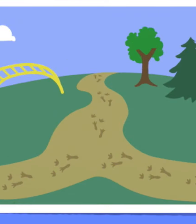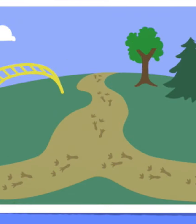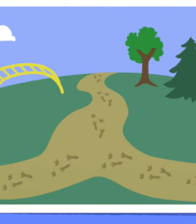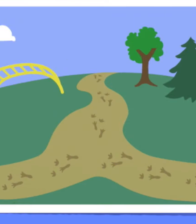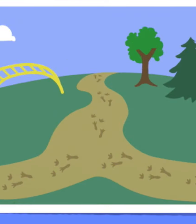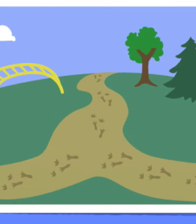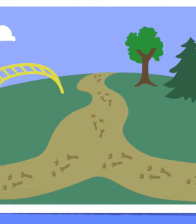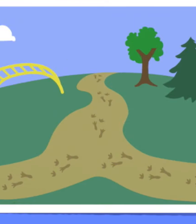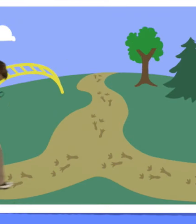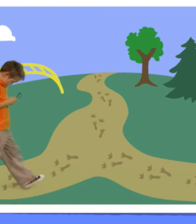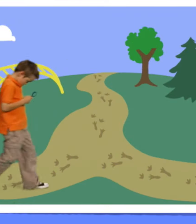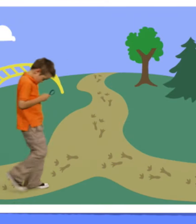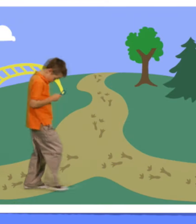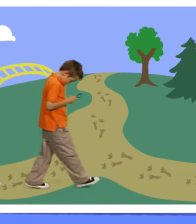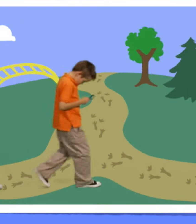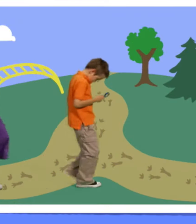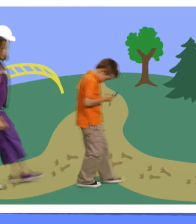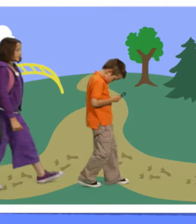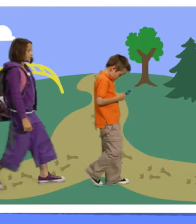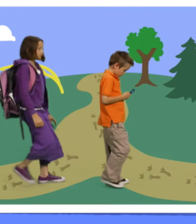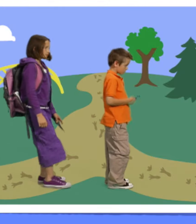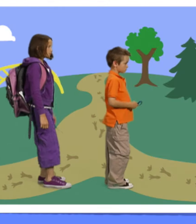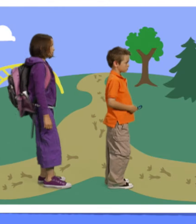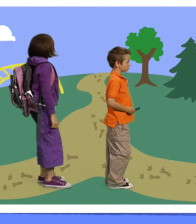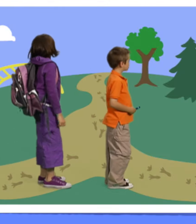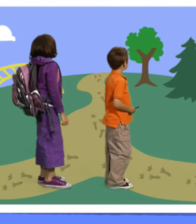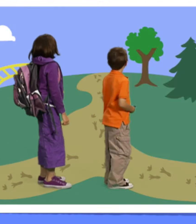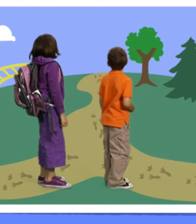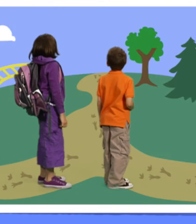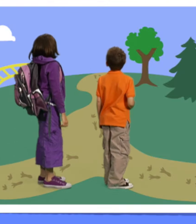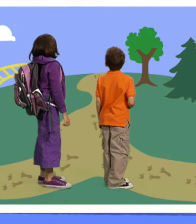Here we go! Here we go!